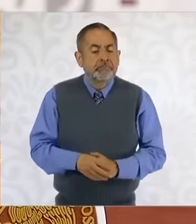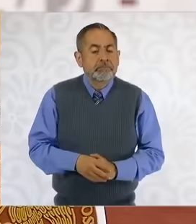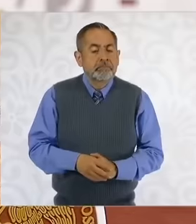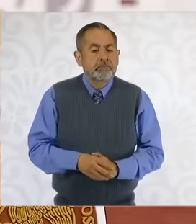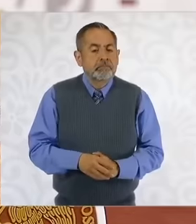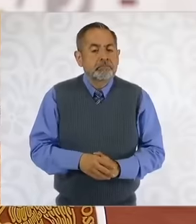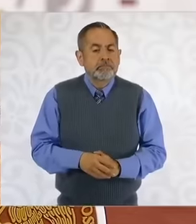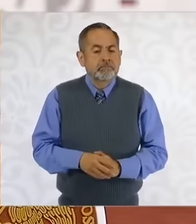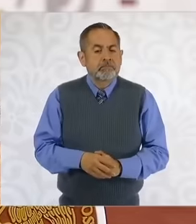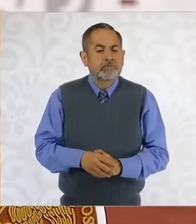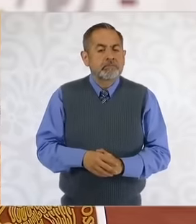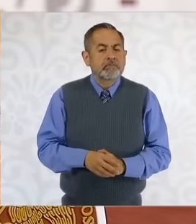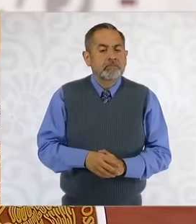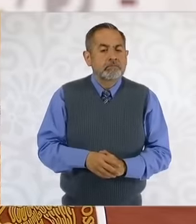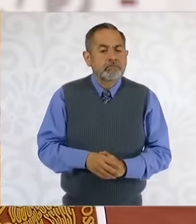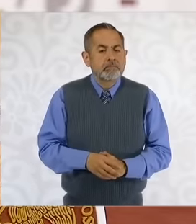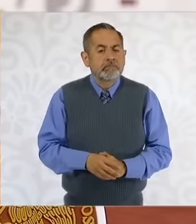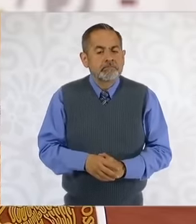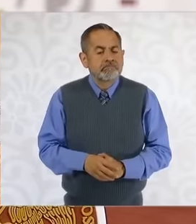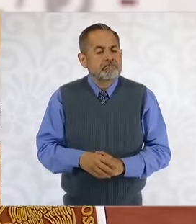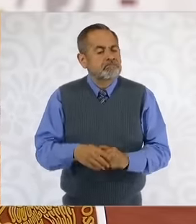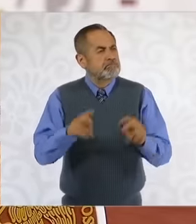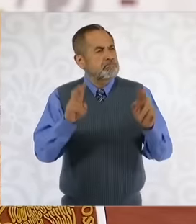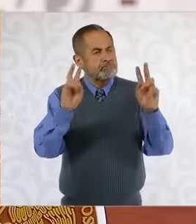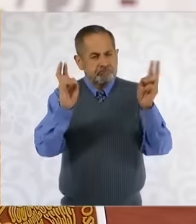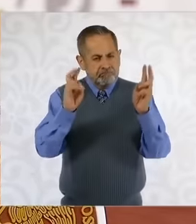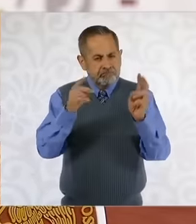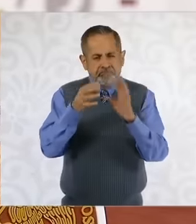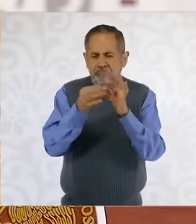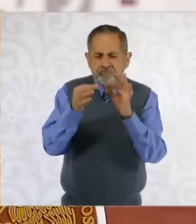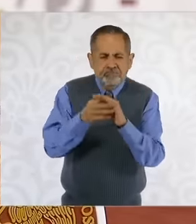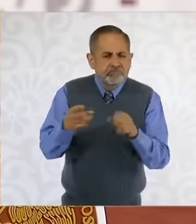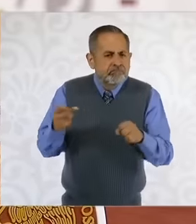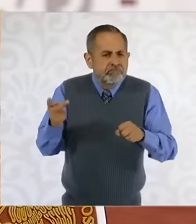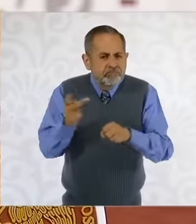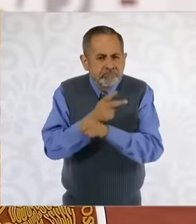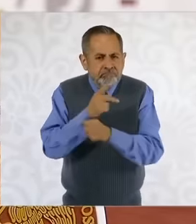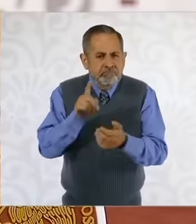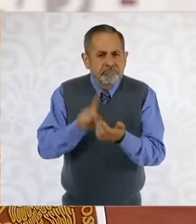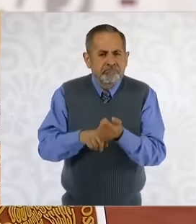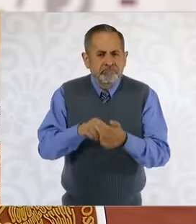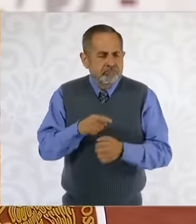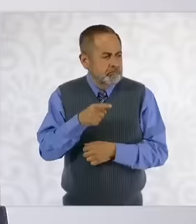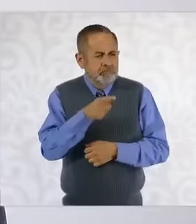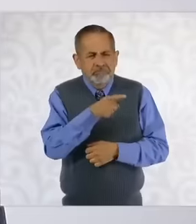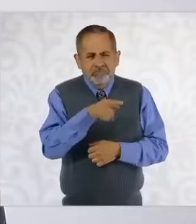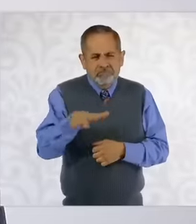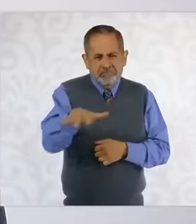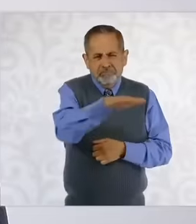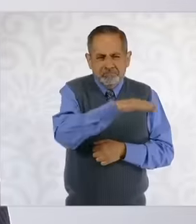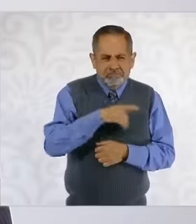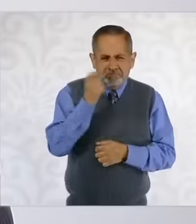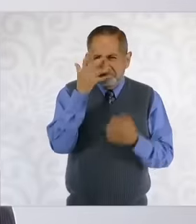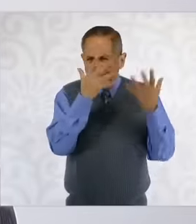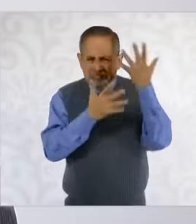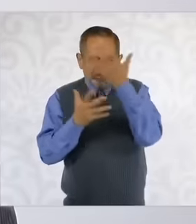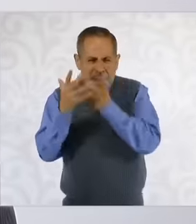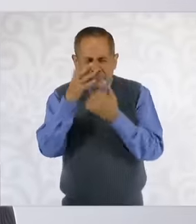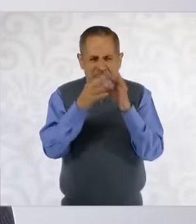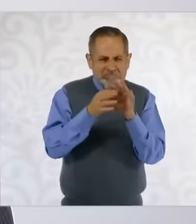has to do with an issue that is causing a lot of confusion, a lot of media noise and It lends itself